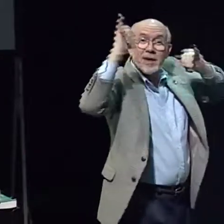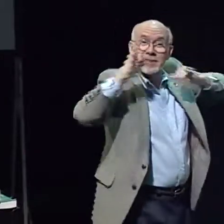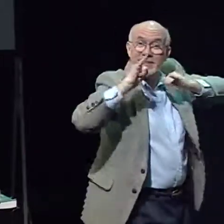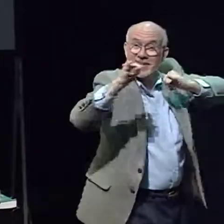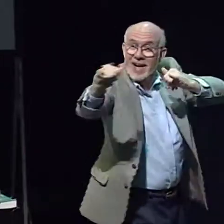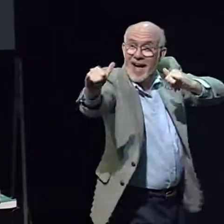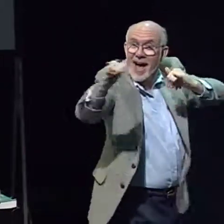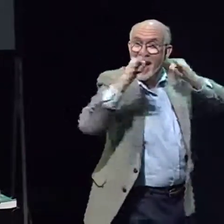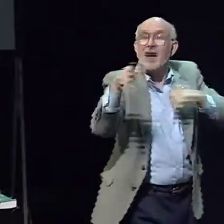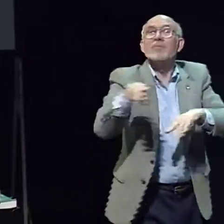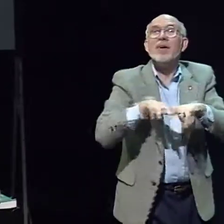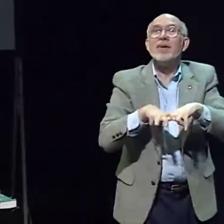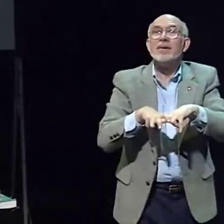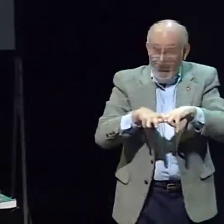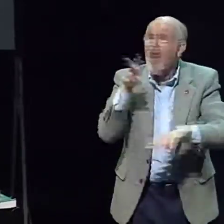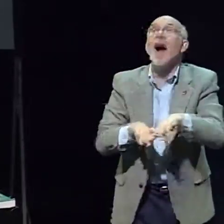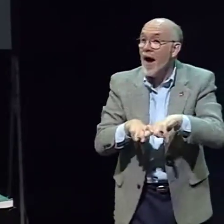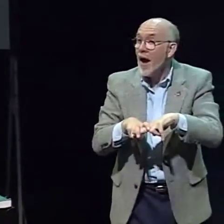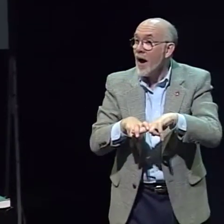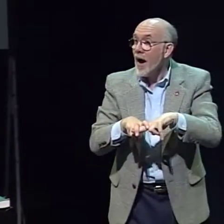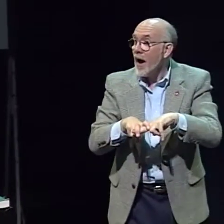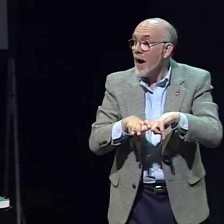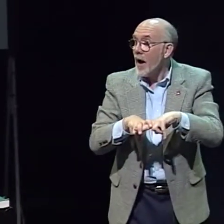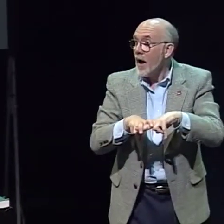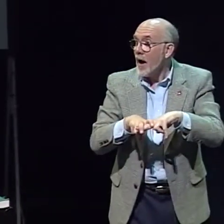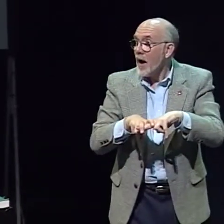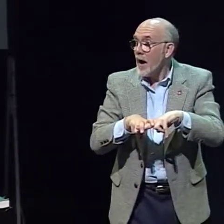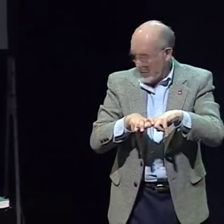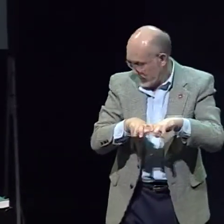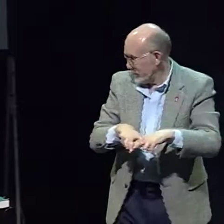MY FEELINGS AND YOUR EXPERIENCES, YOUR FEELINGS